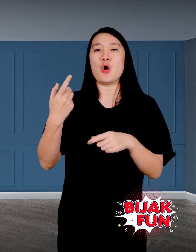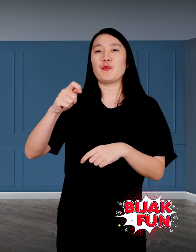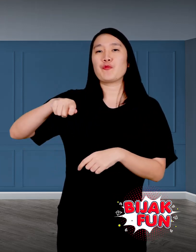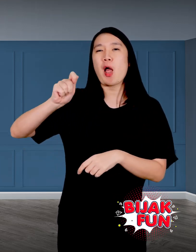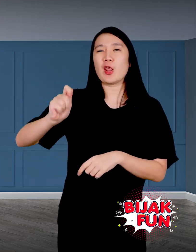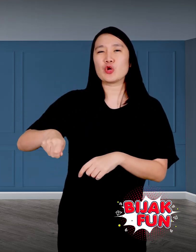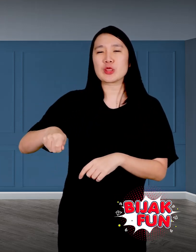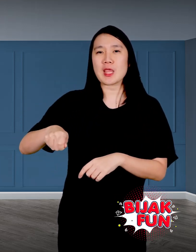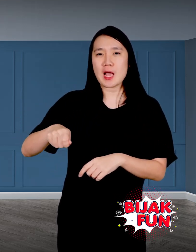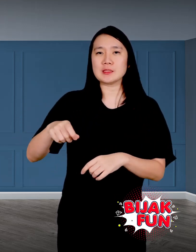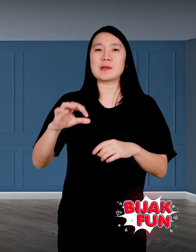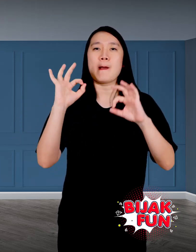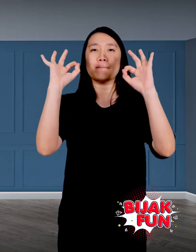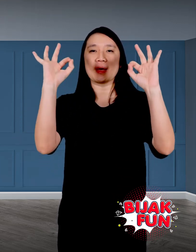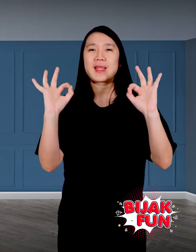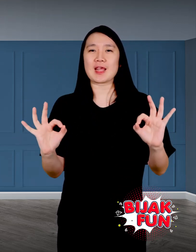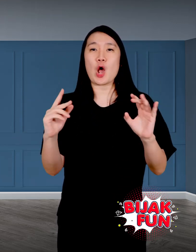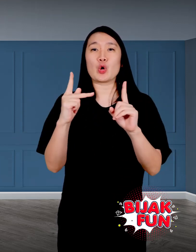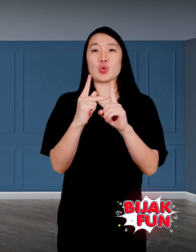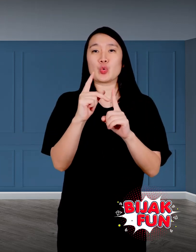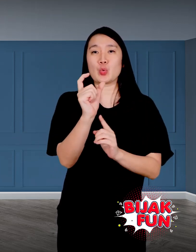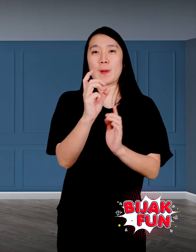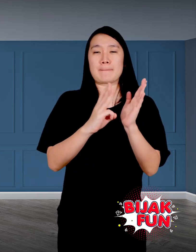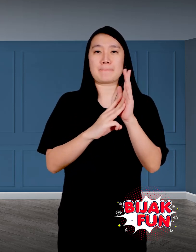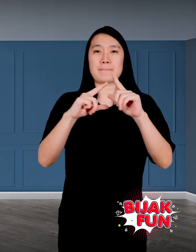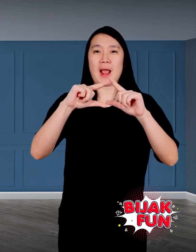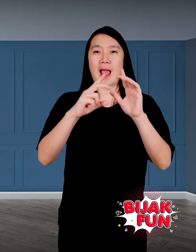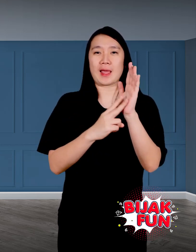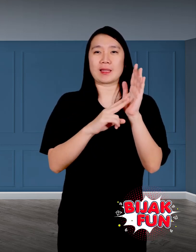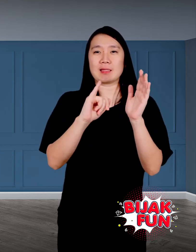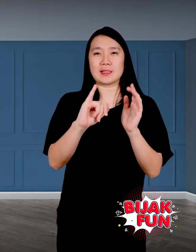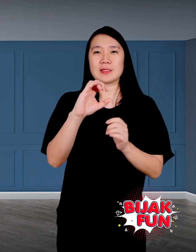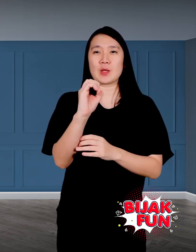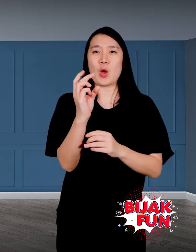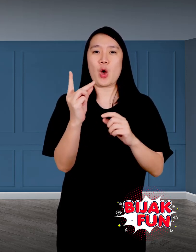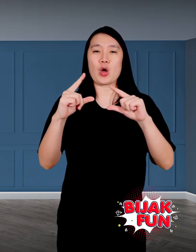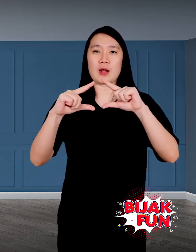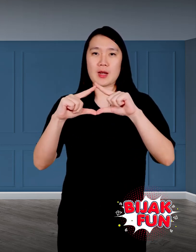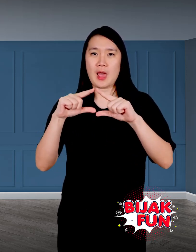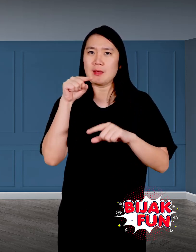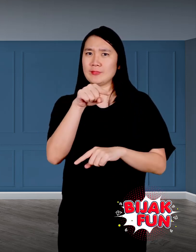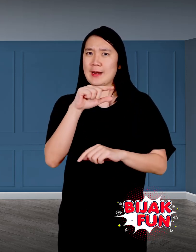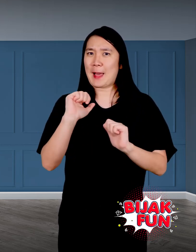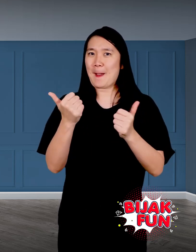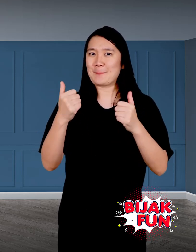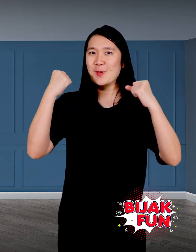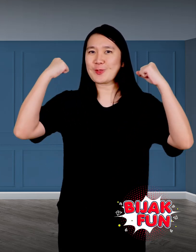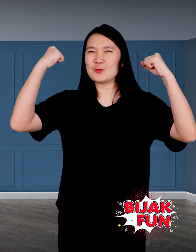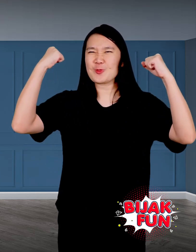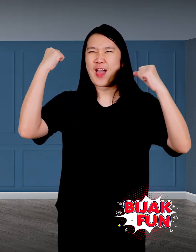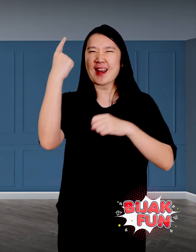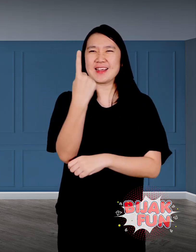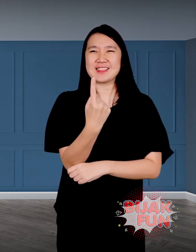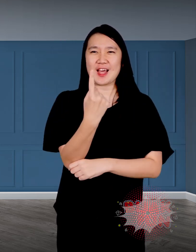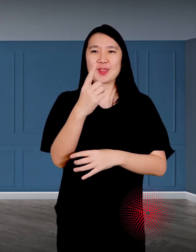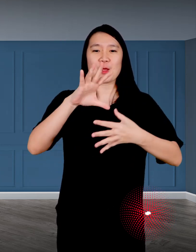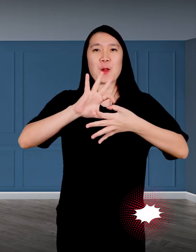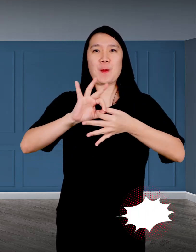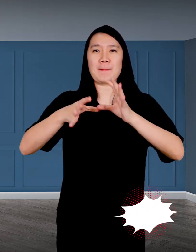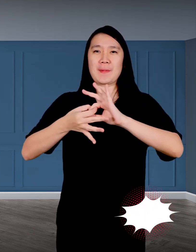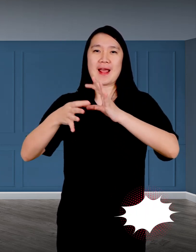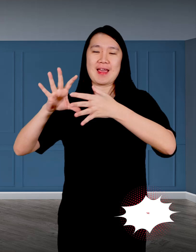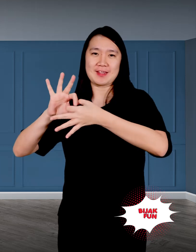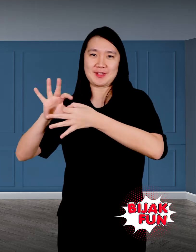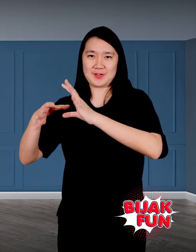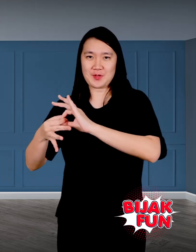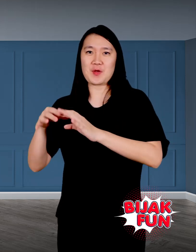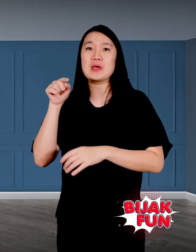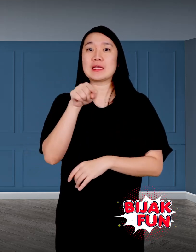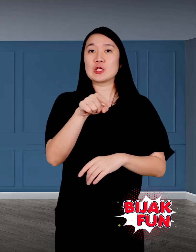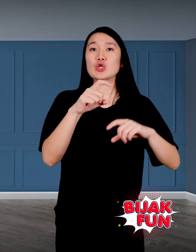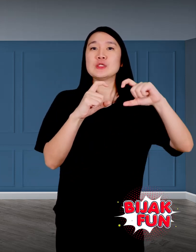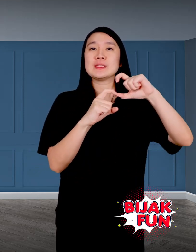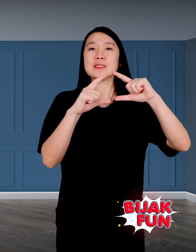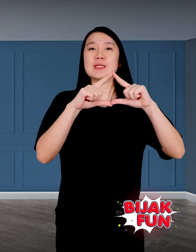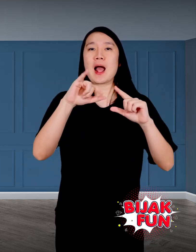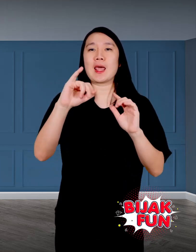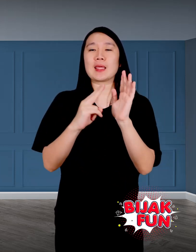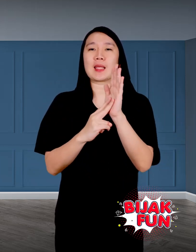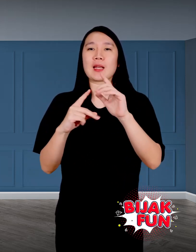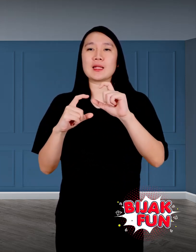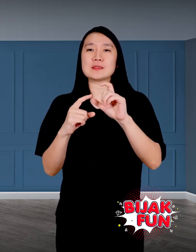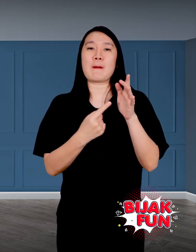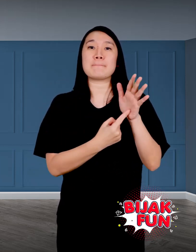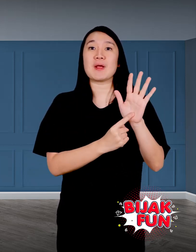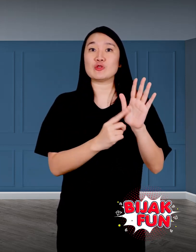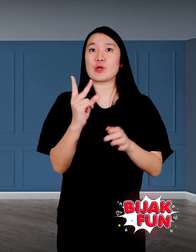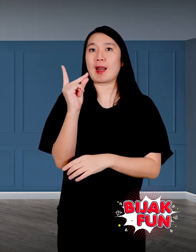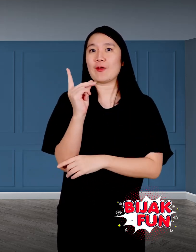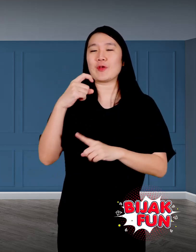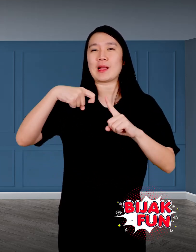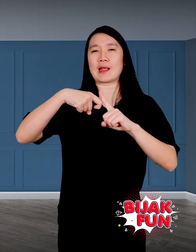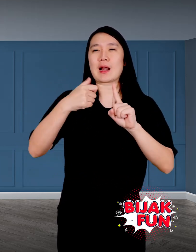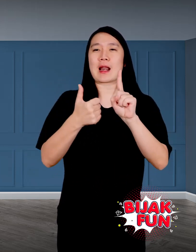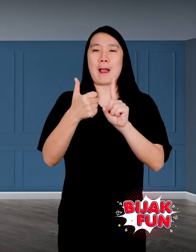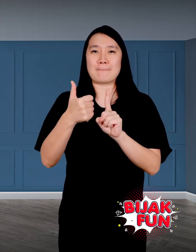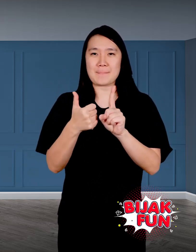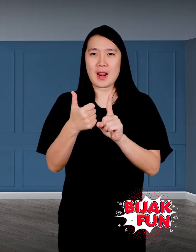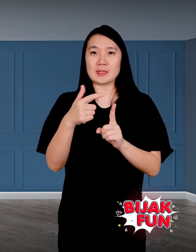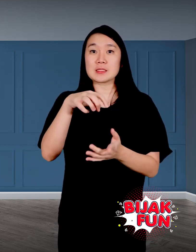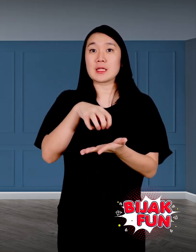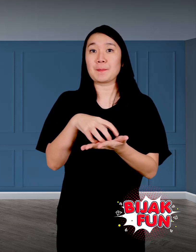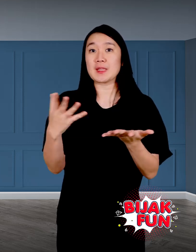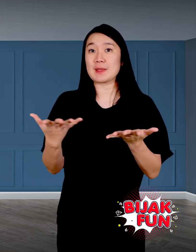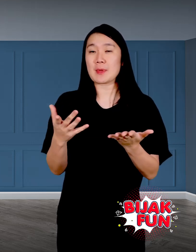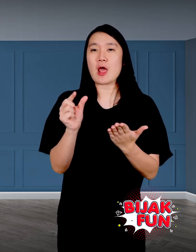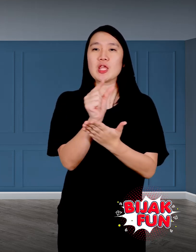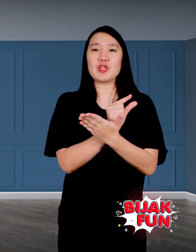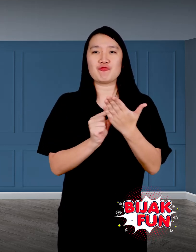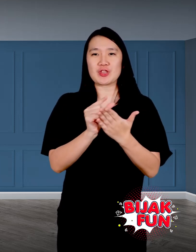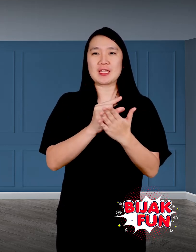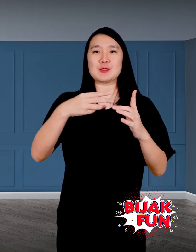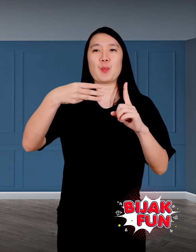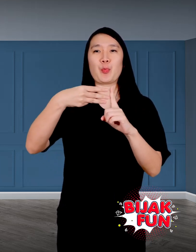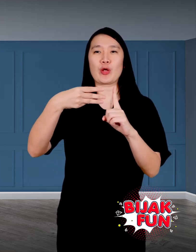won 1st place in the Student Science Olympiad 16th Republic at Buketov University